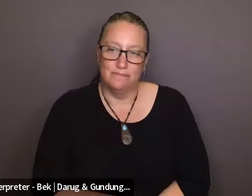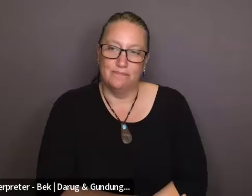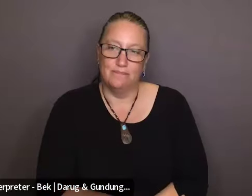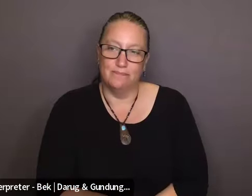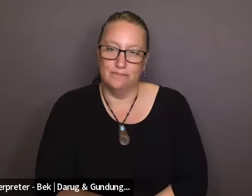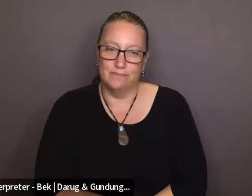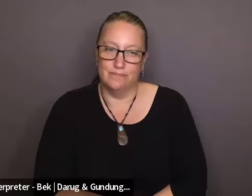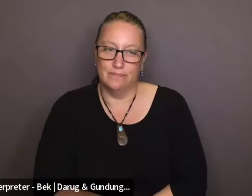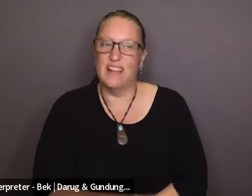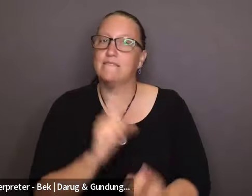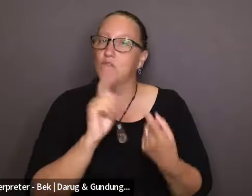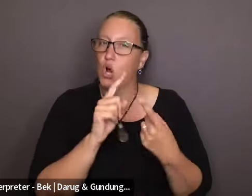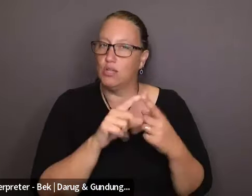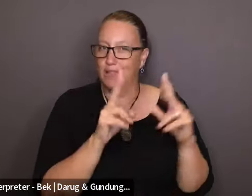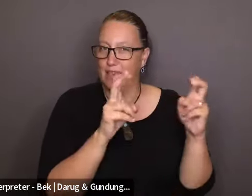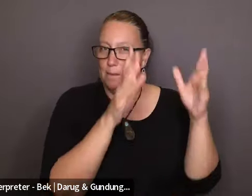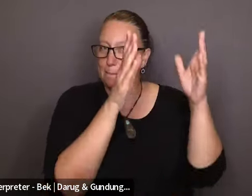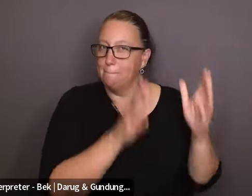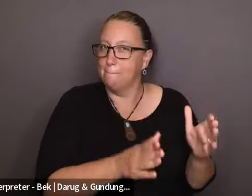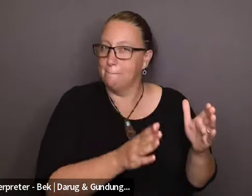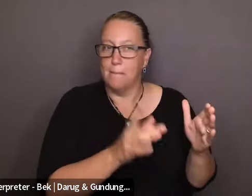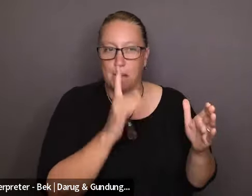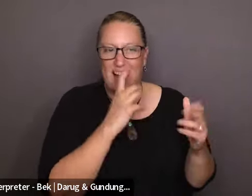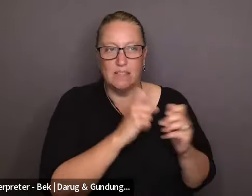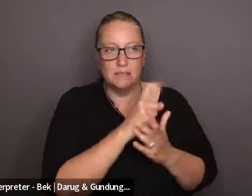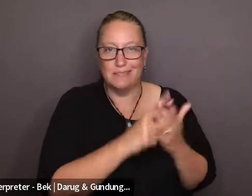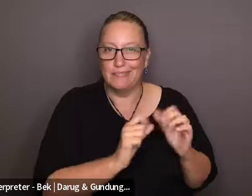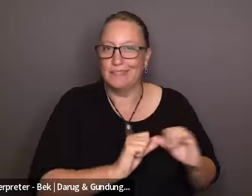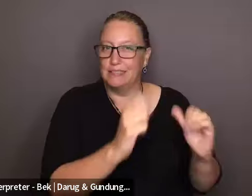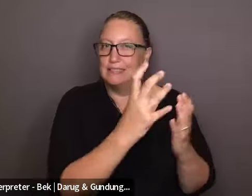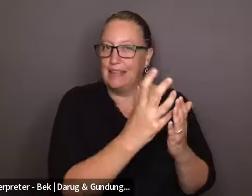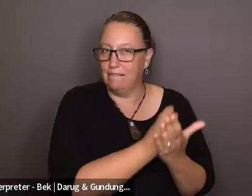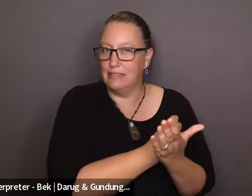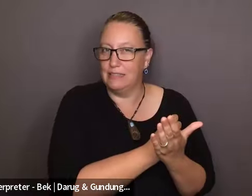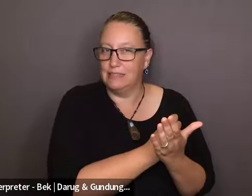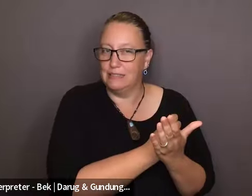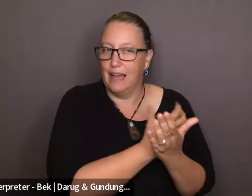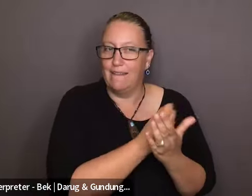we have $5 million funding available through this